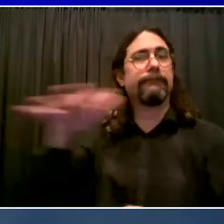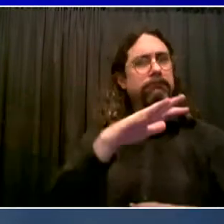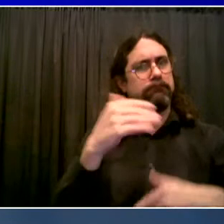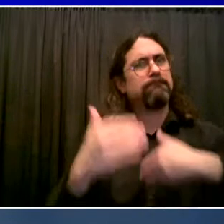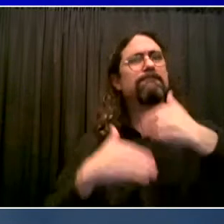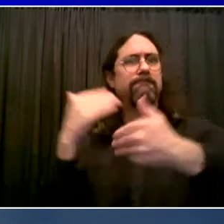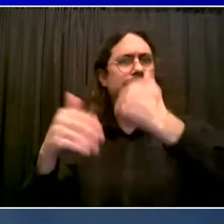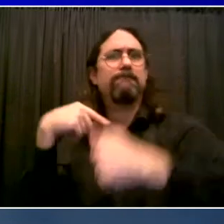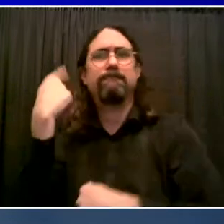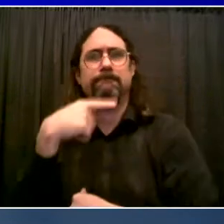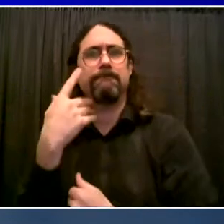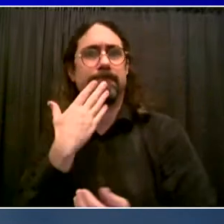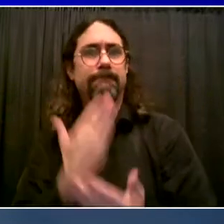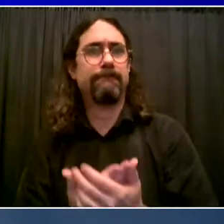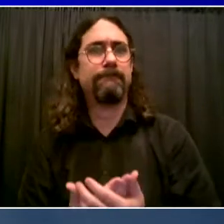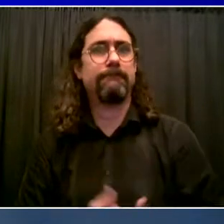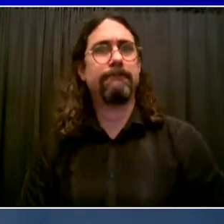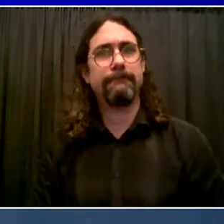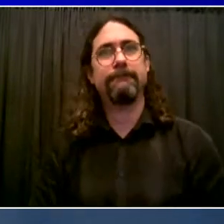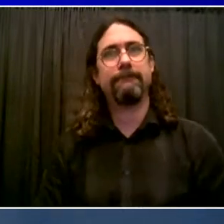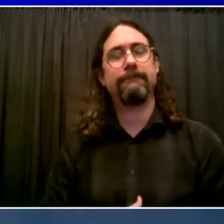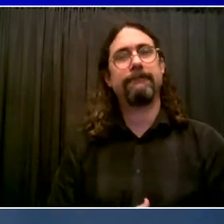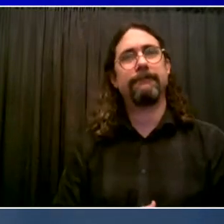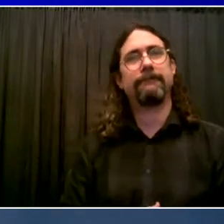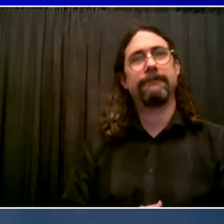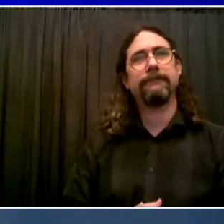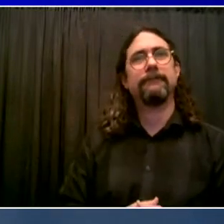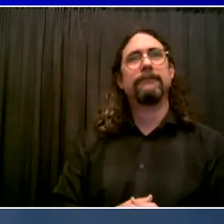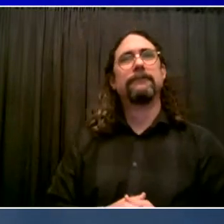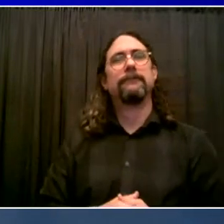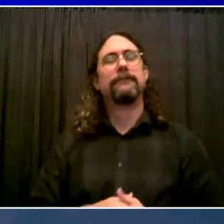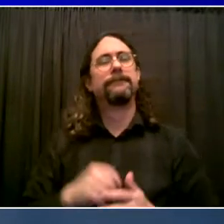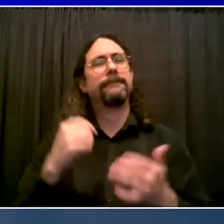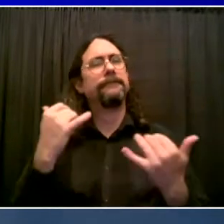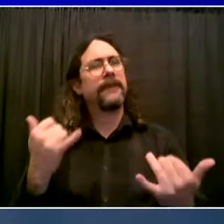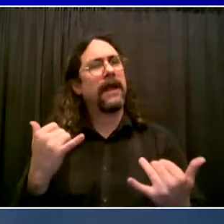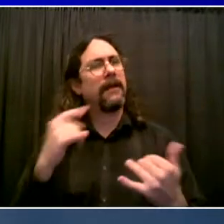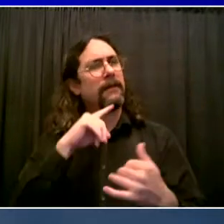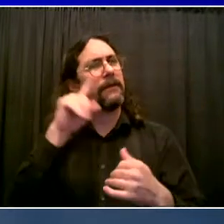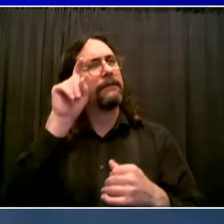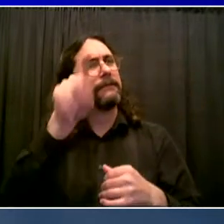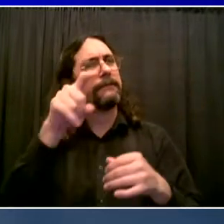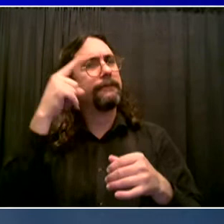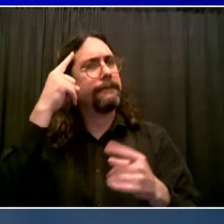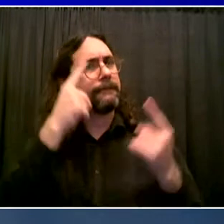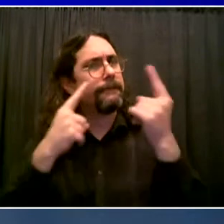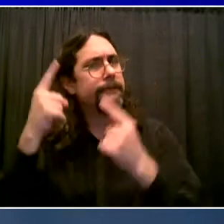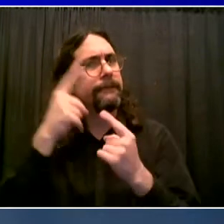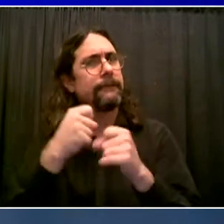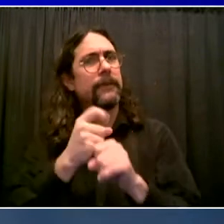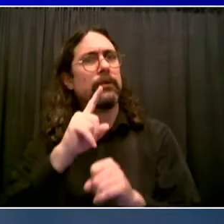BY JUNE. NOW TO MAKE THE VACCINATION EFFORT WORK AND MAKE SURE IT IS FULLY REACHING TTHE FFKOLS WHO ARE IN THE GREATEST DANGER